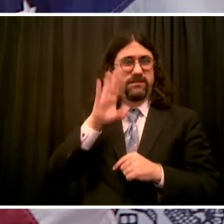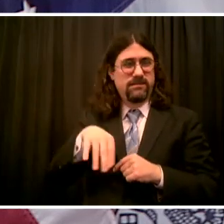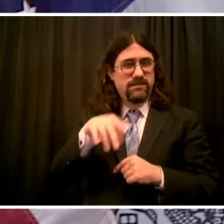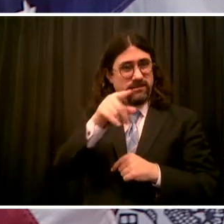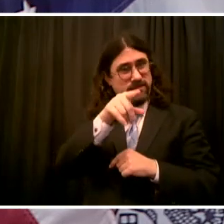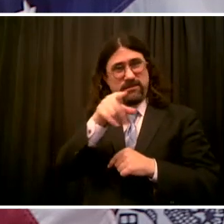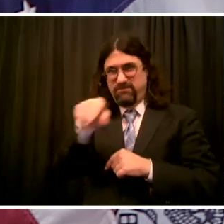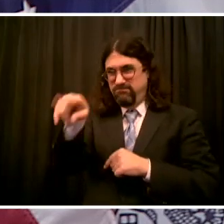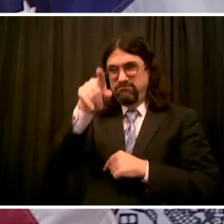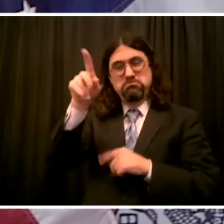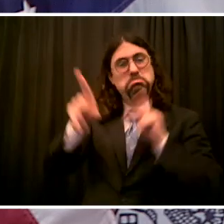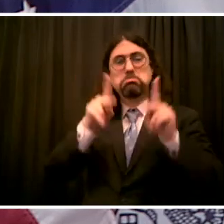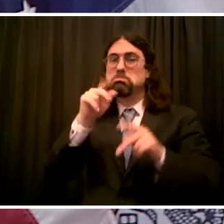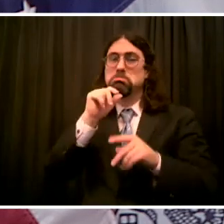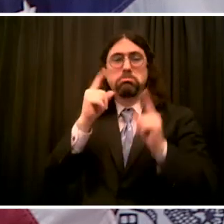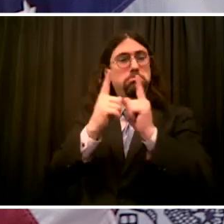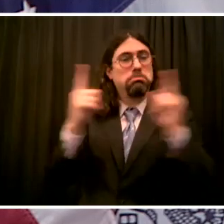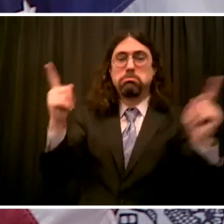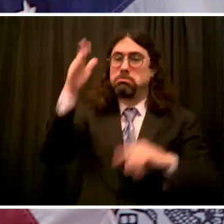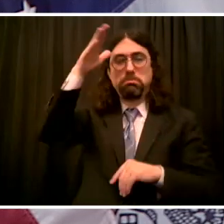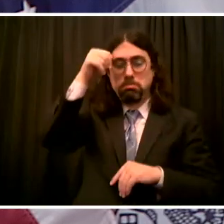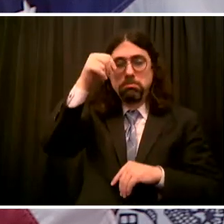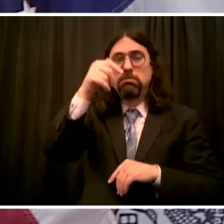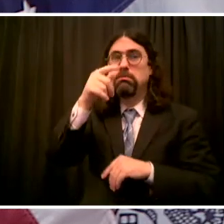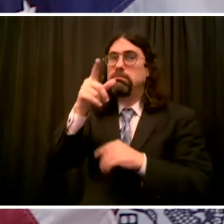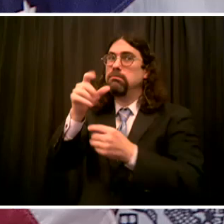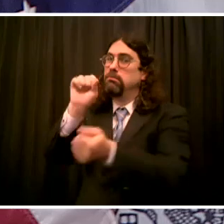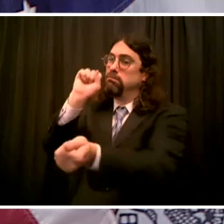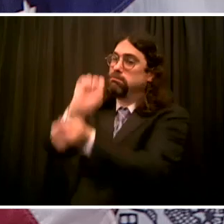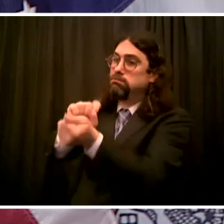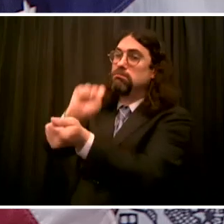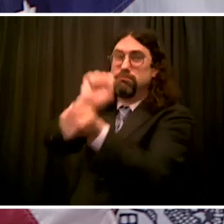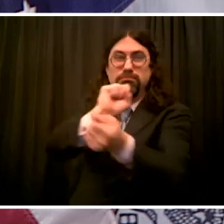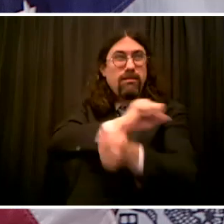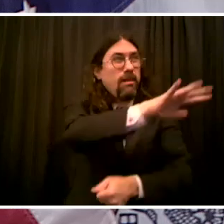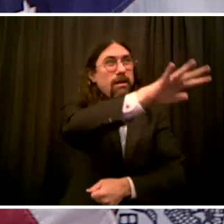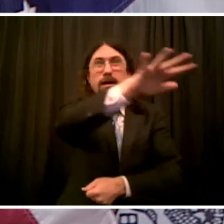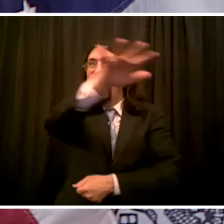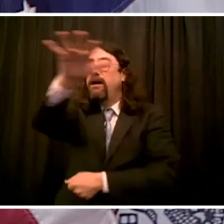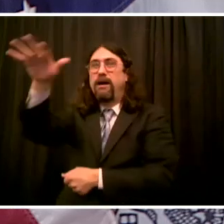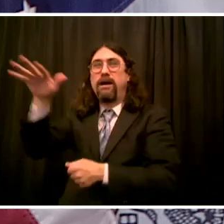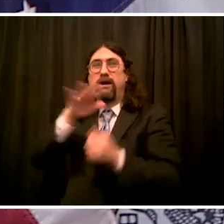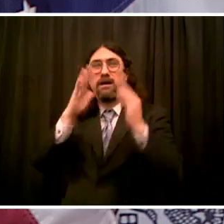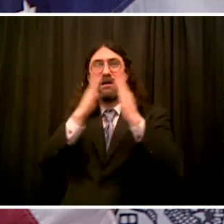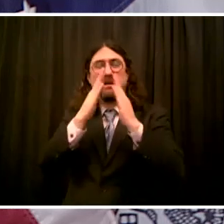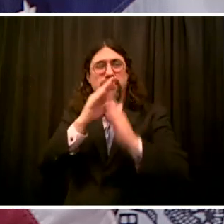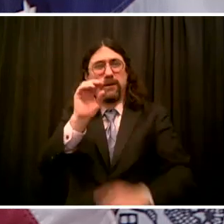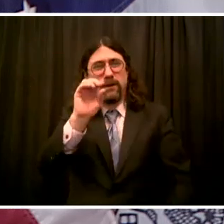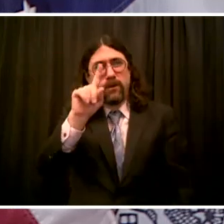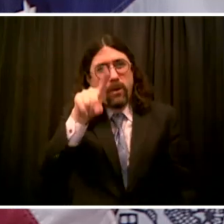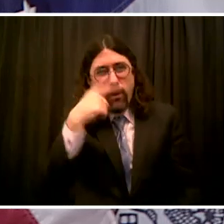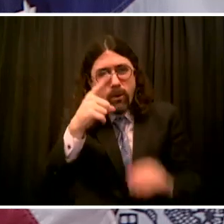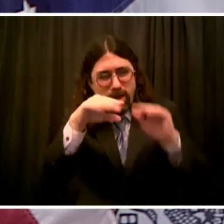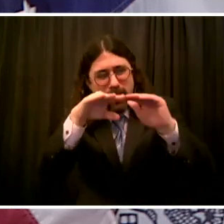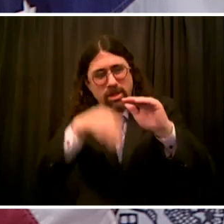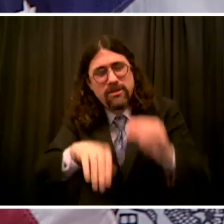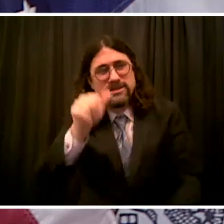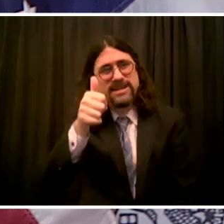AGAIN, ON SUMMONS FEWER THAN TEN A DAY.